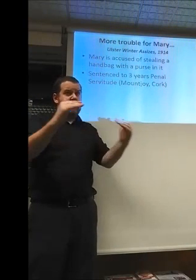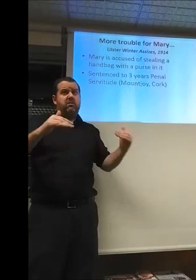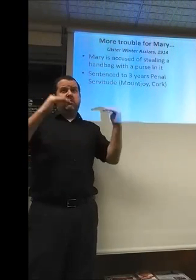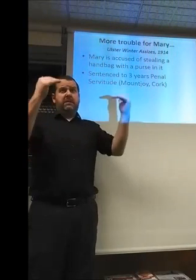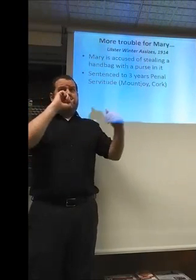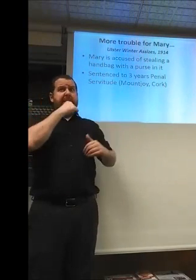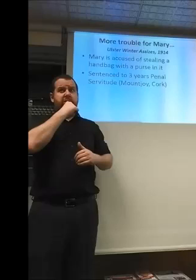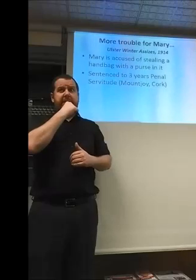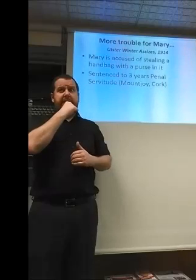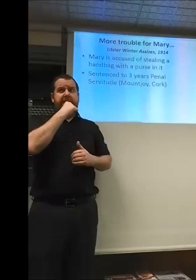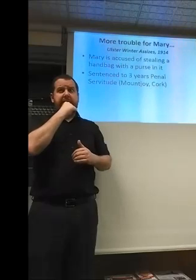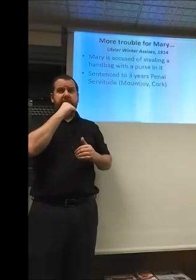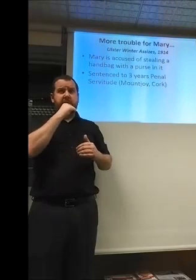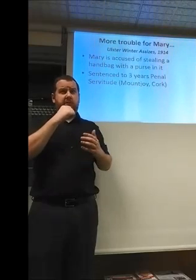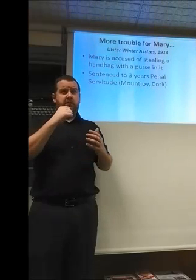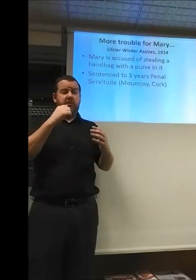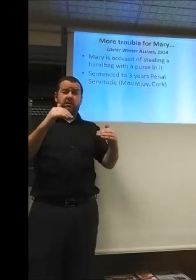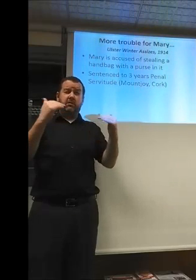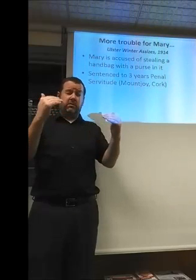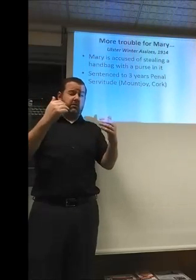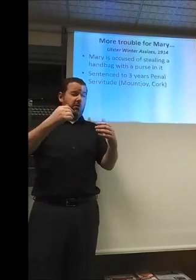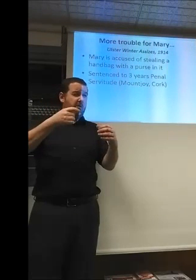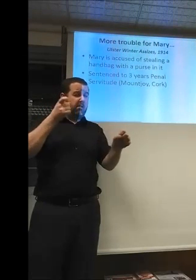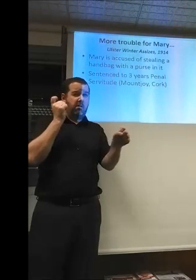This is quite a sad story, Johanna before the trial she was arrested in Tullamore prison